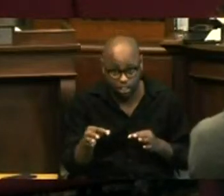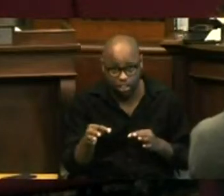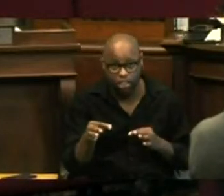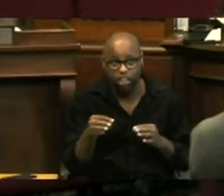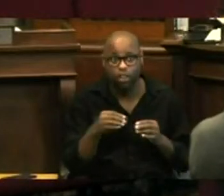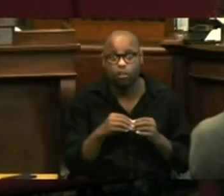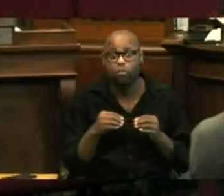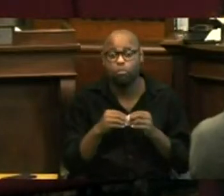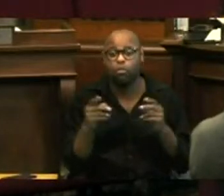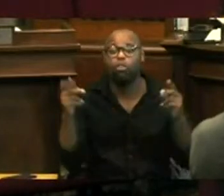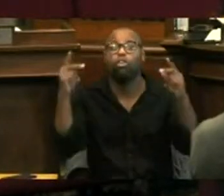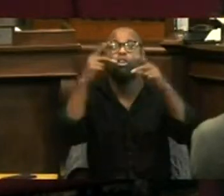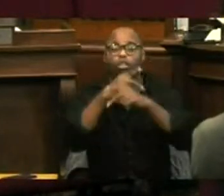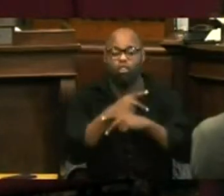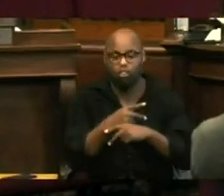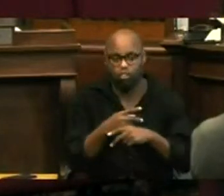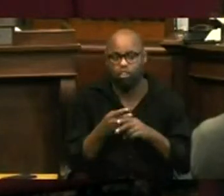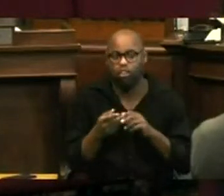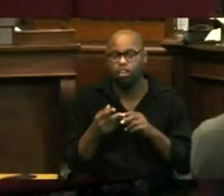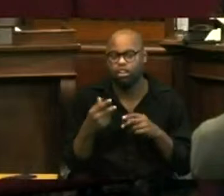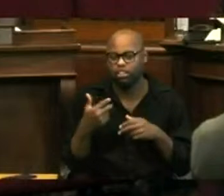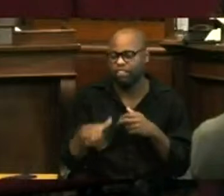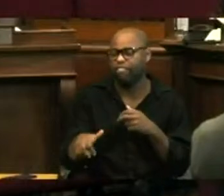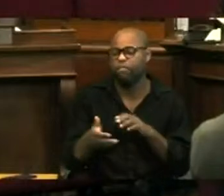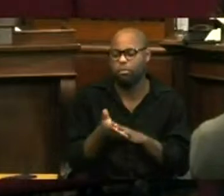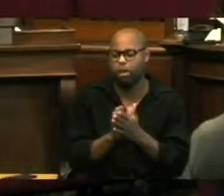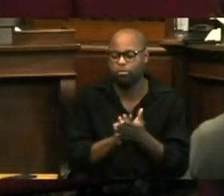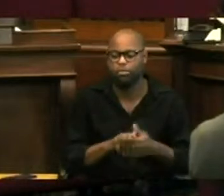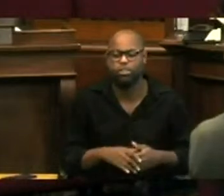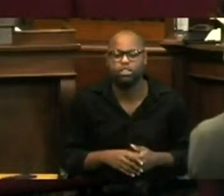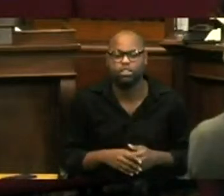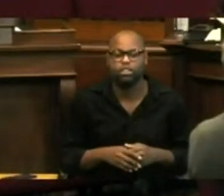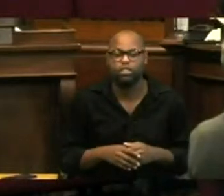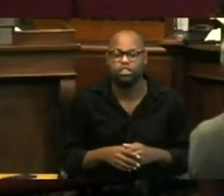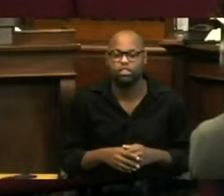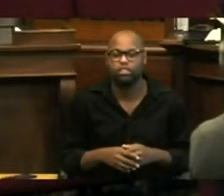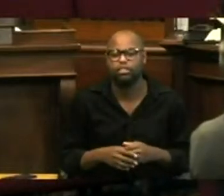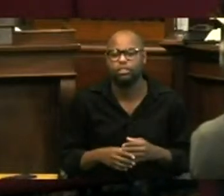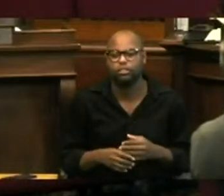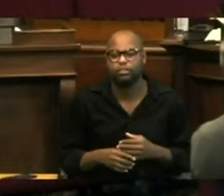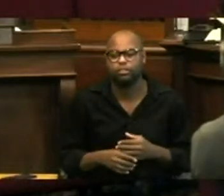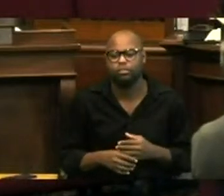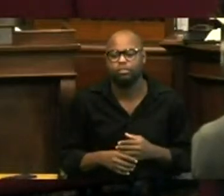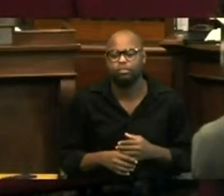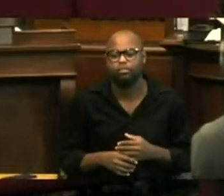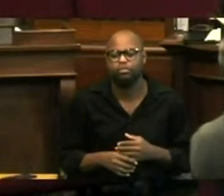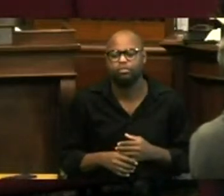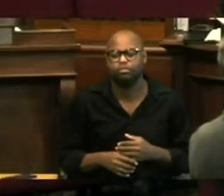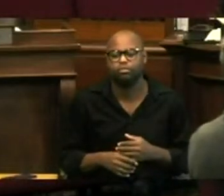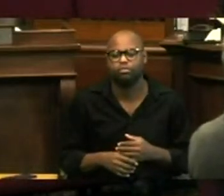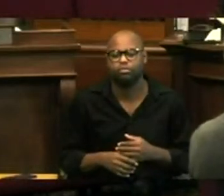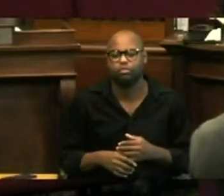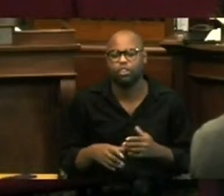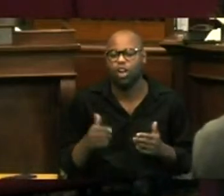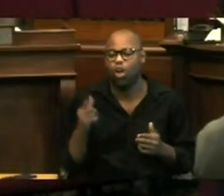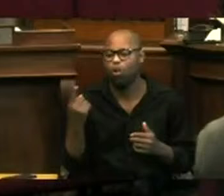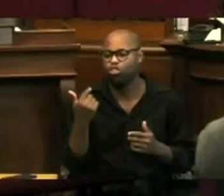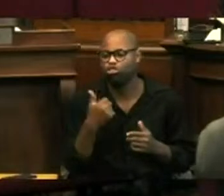farther down your road, the road you kick the can, the heavier it